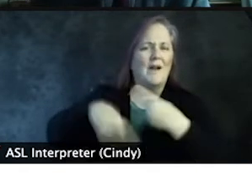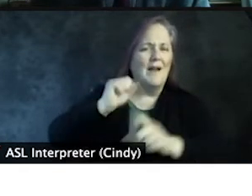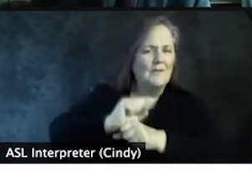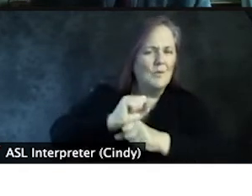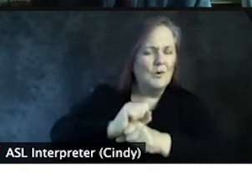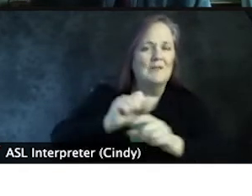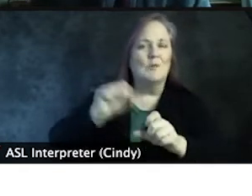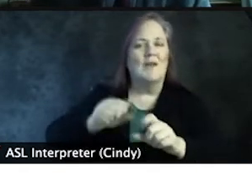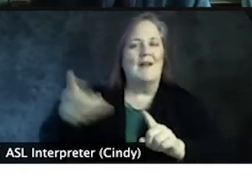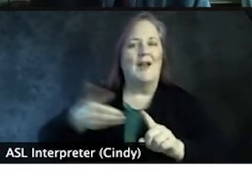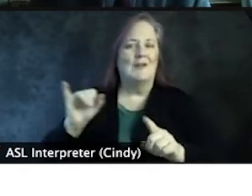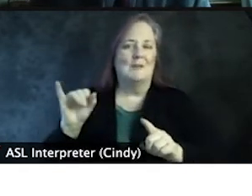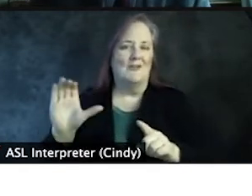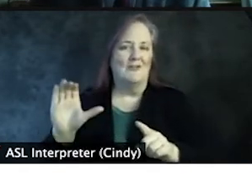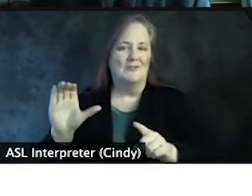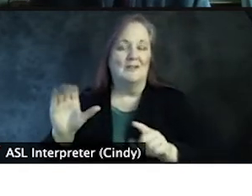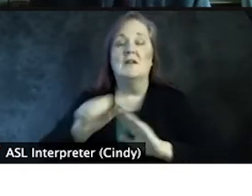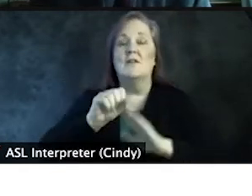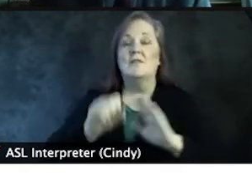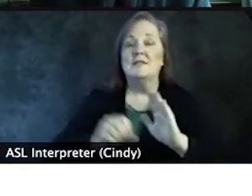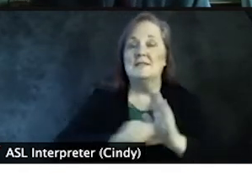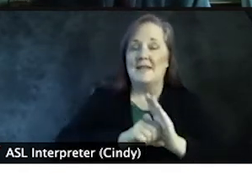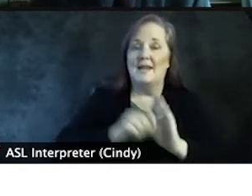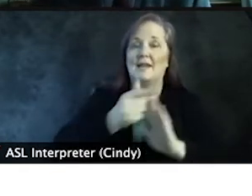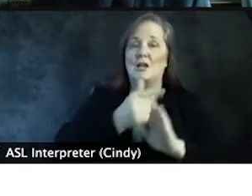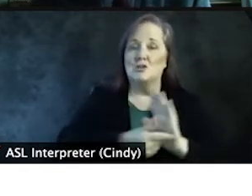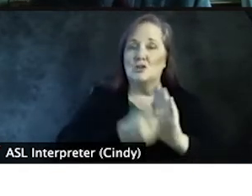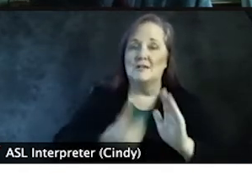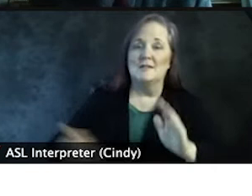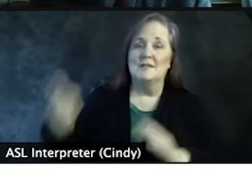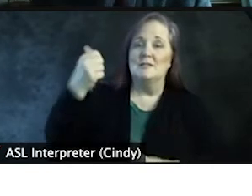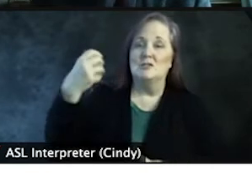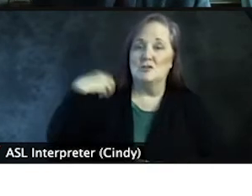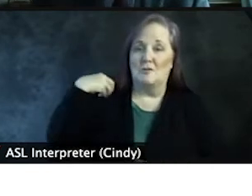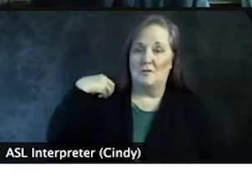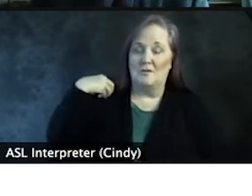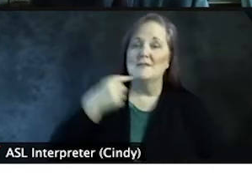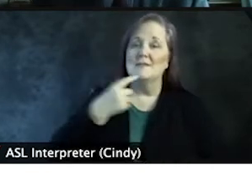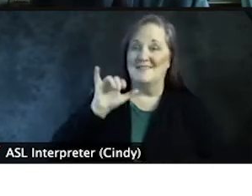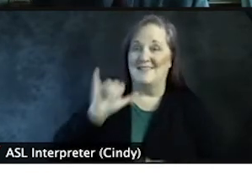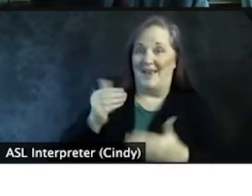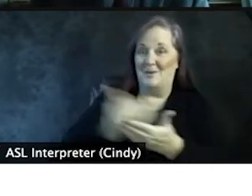Regarding the fiscal effects, we believe that the measure would result in lower costs